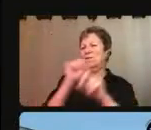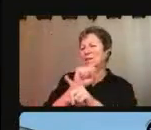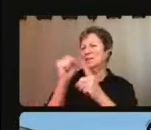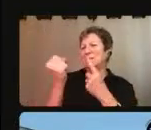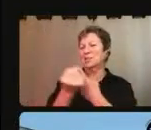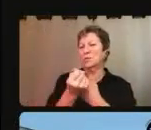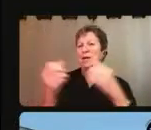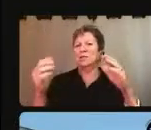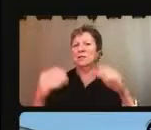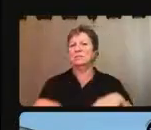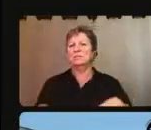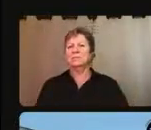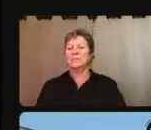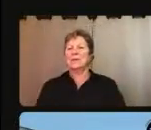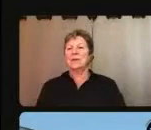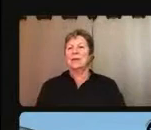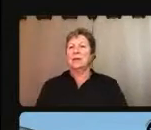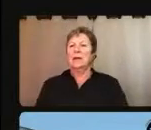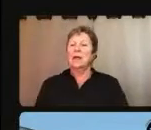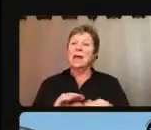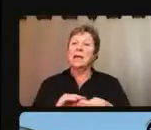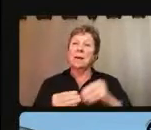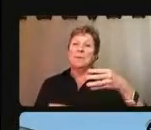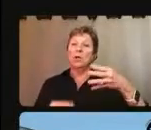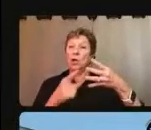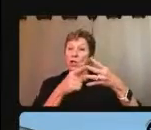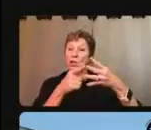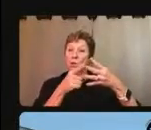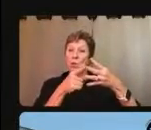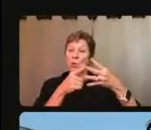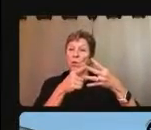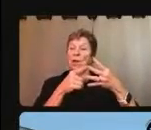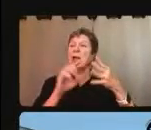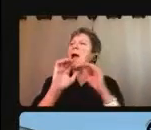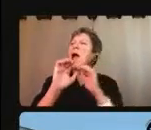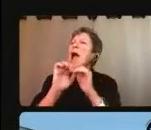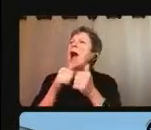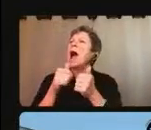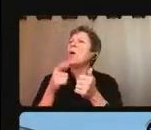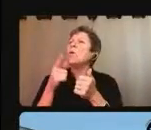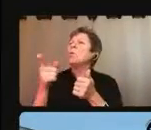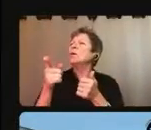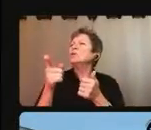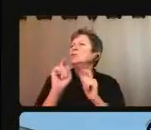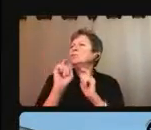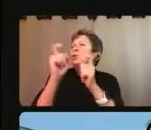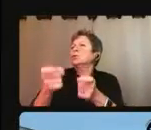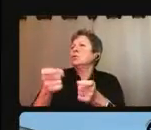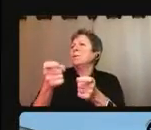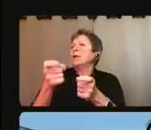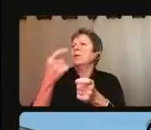OTHER OF OTHER PEOPLE DOESN'T